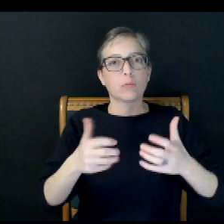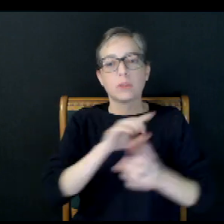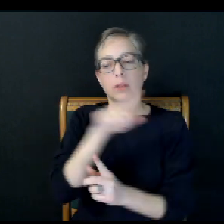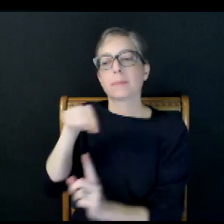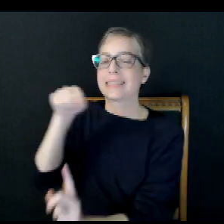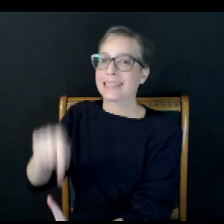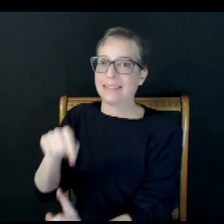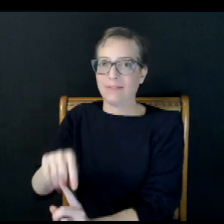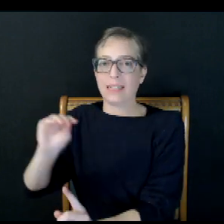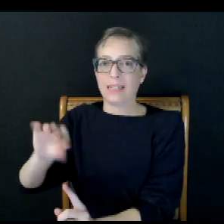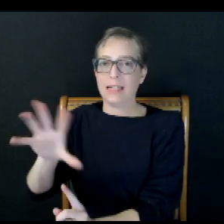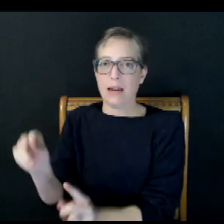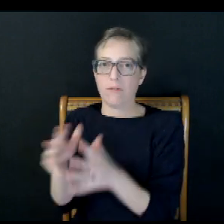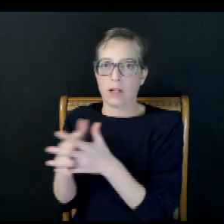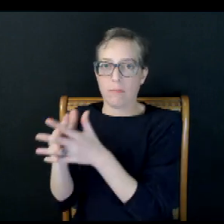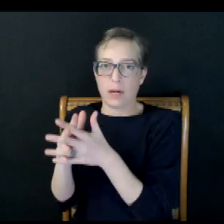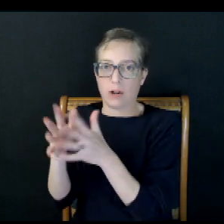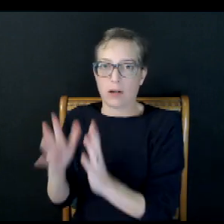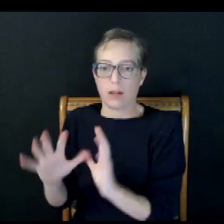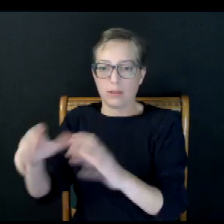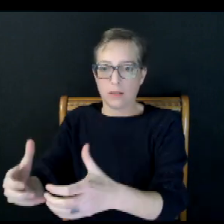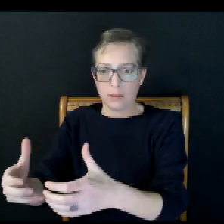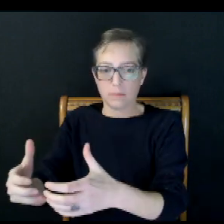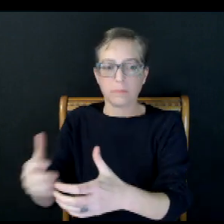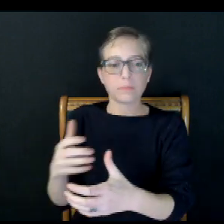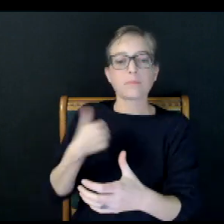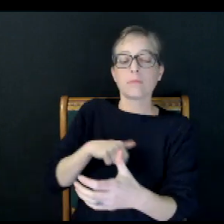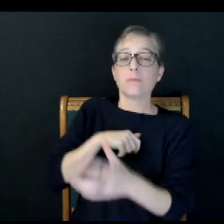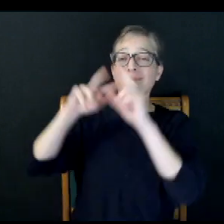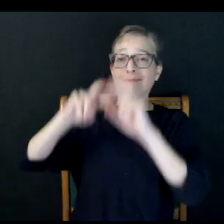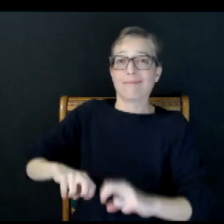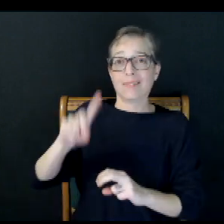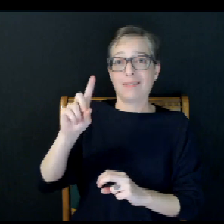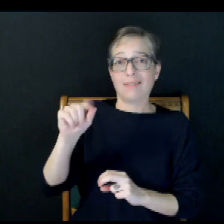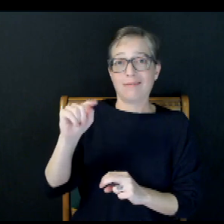data, identify contributing factors, and proposed solutions to